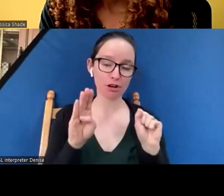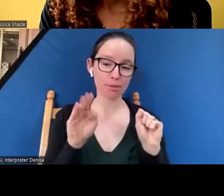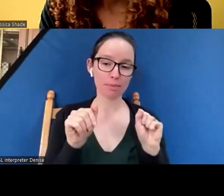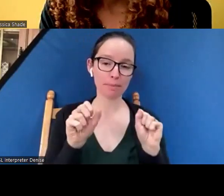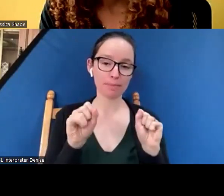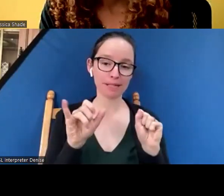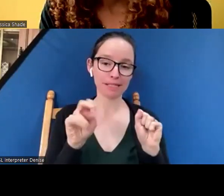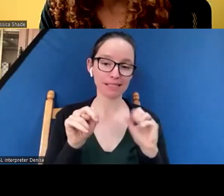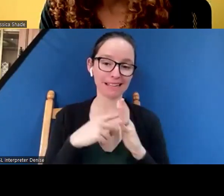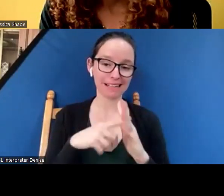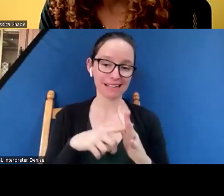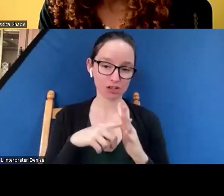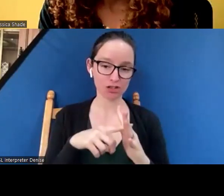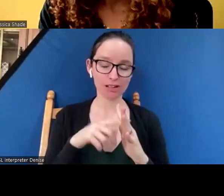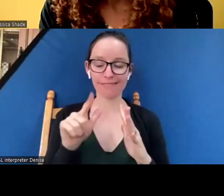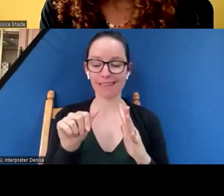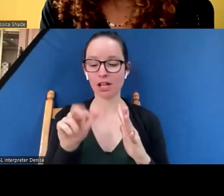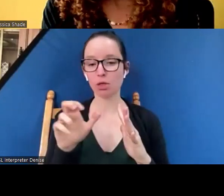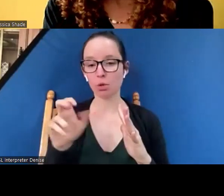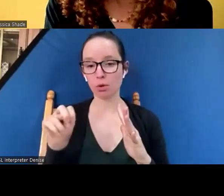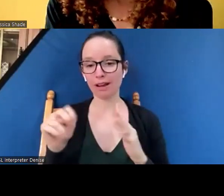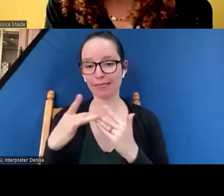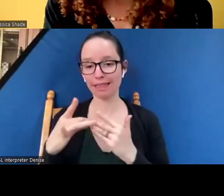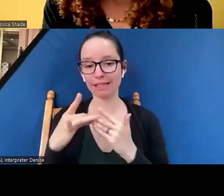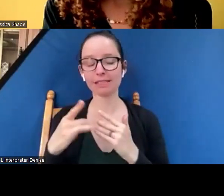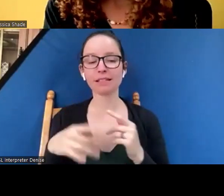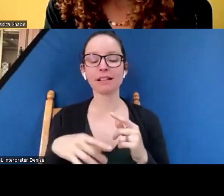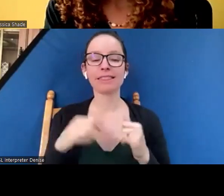Their individual projects feed into this broader context.